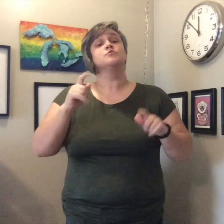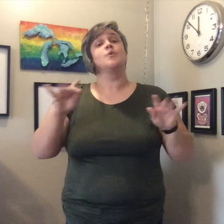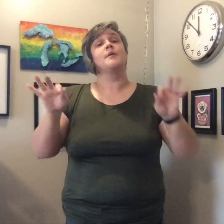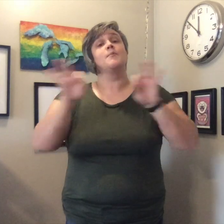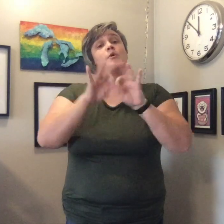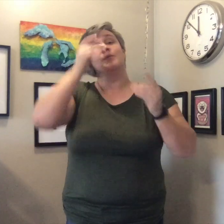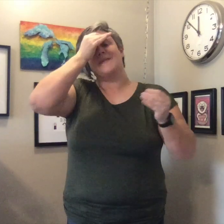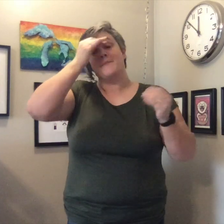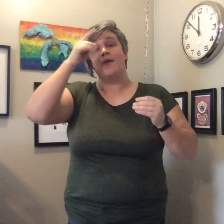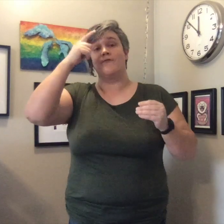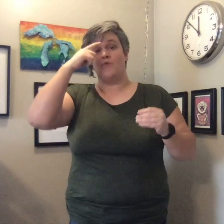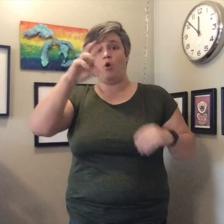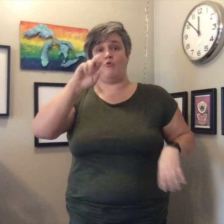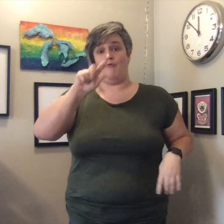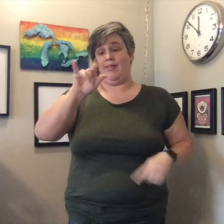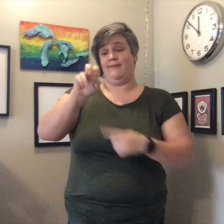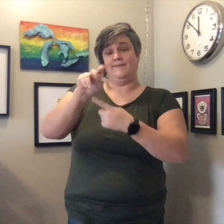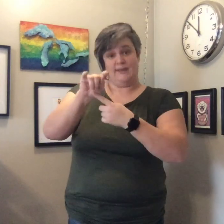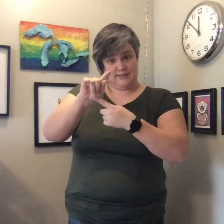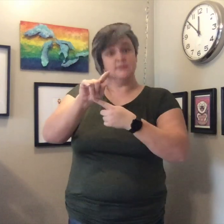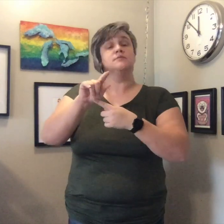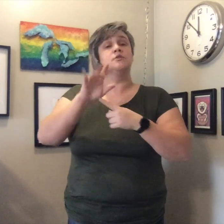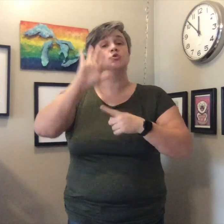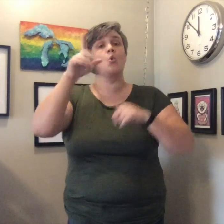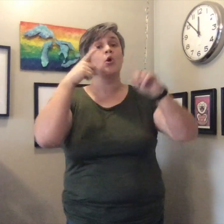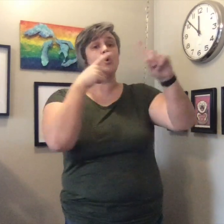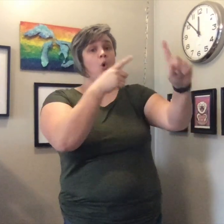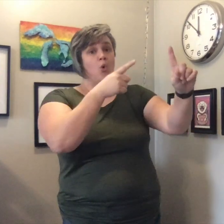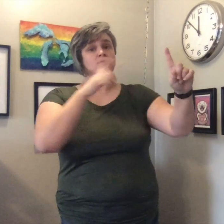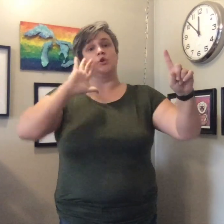When you're thinking about being relevant, your goals should consider the steps and making sure